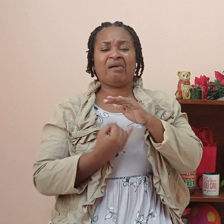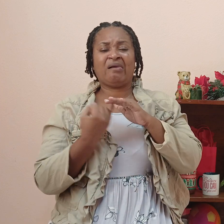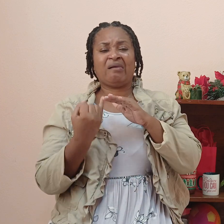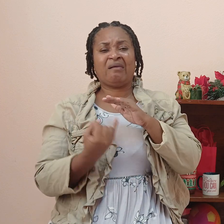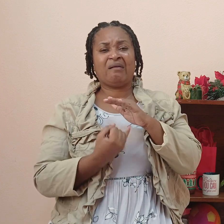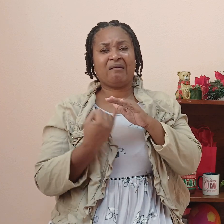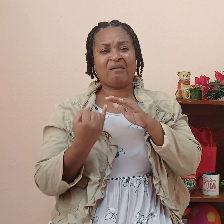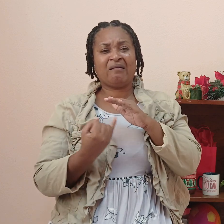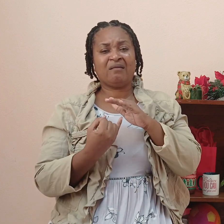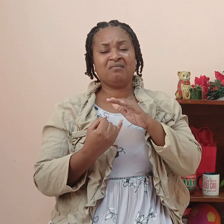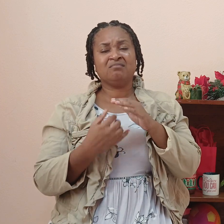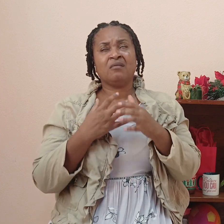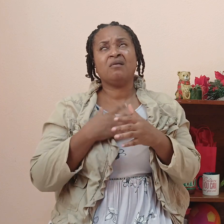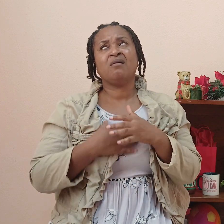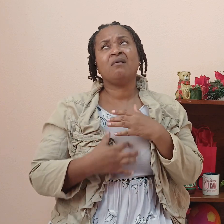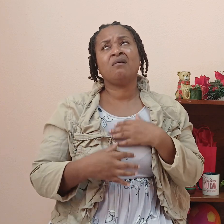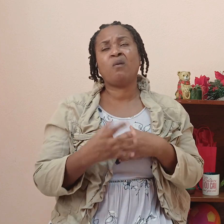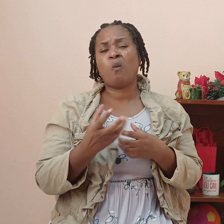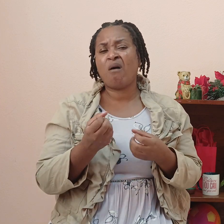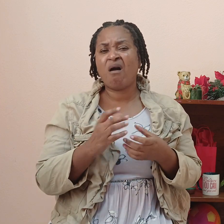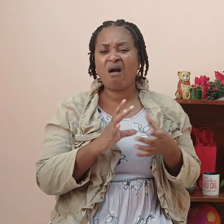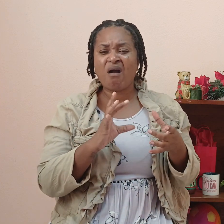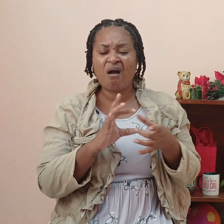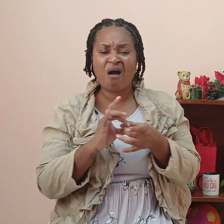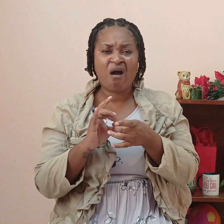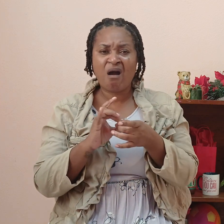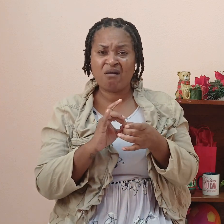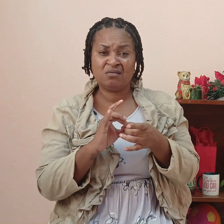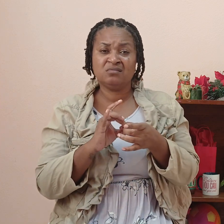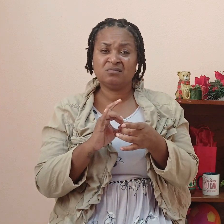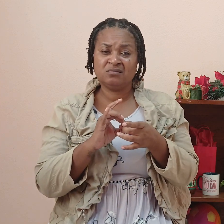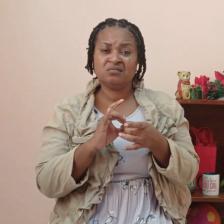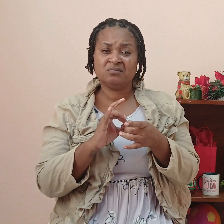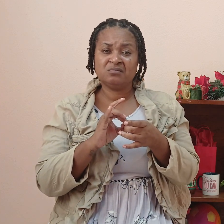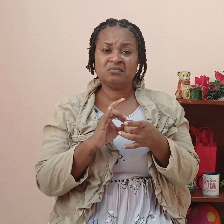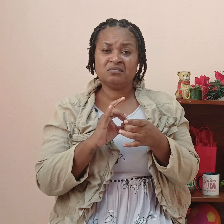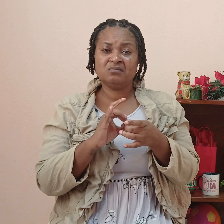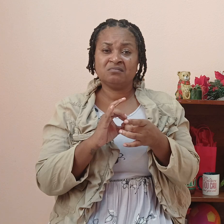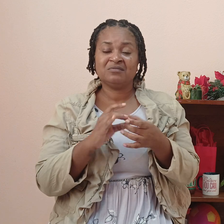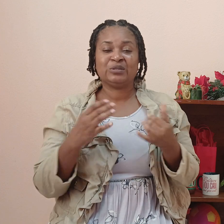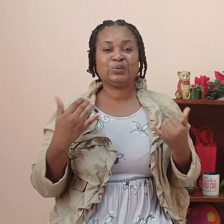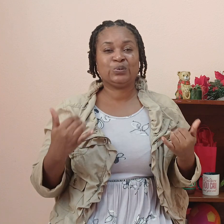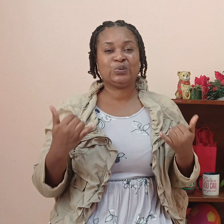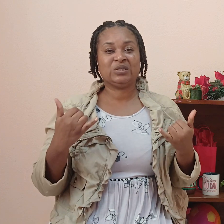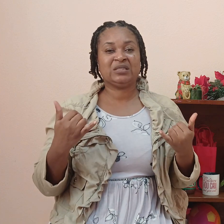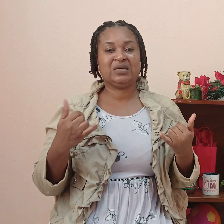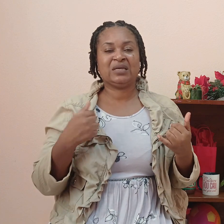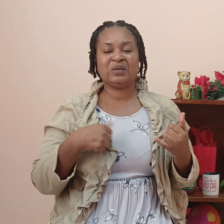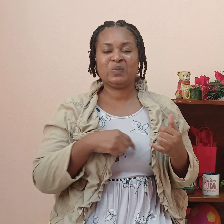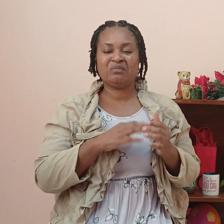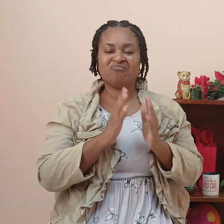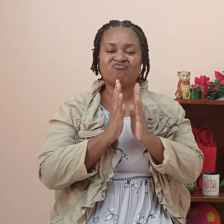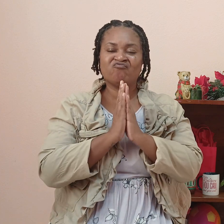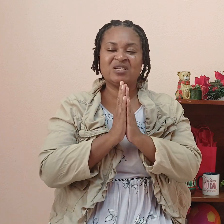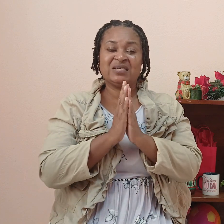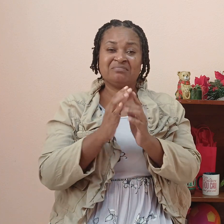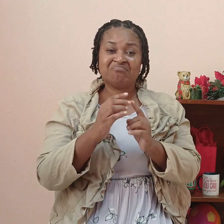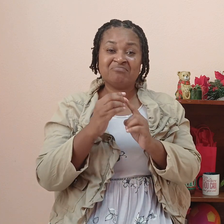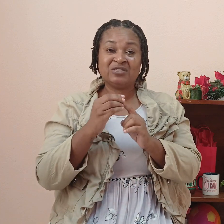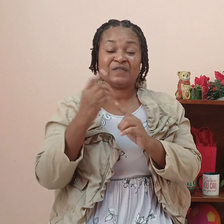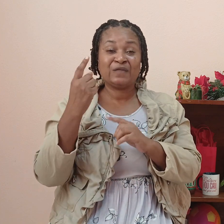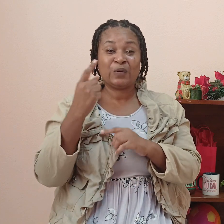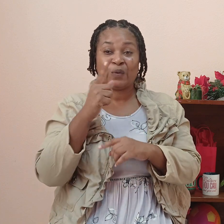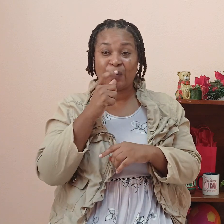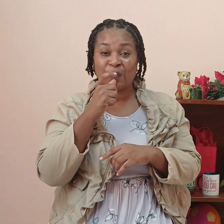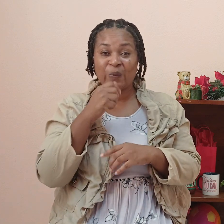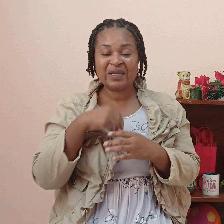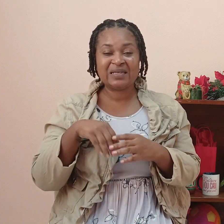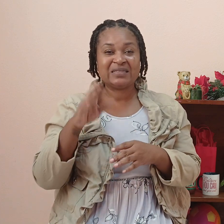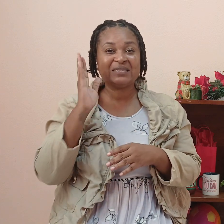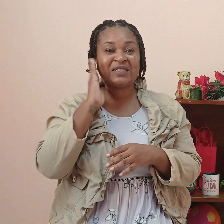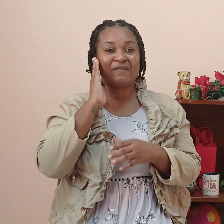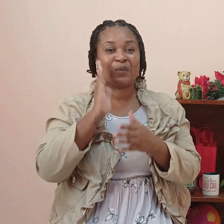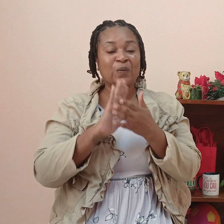and longing for connection. Today, we pray especially for those in the deaf community who may